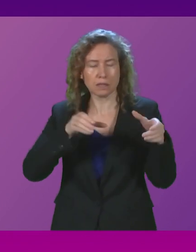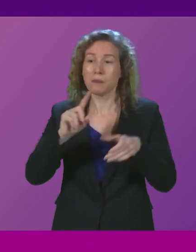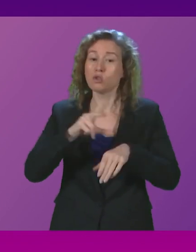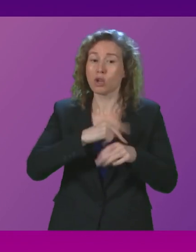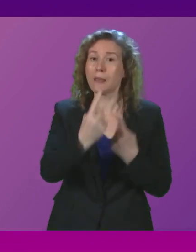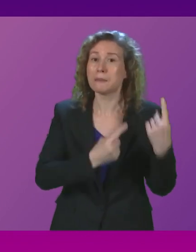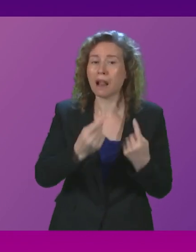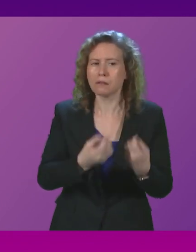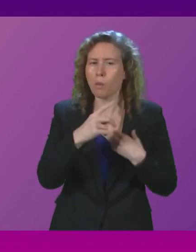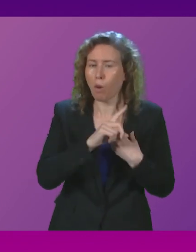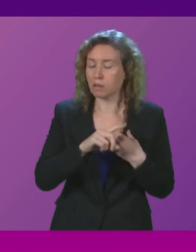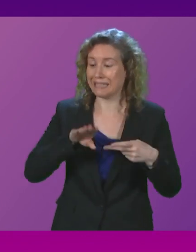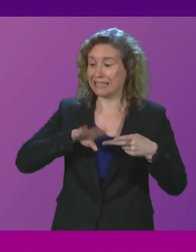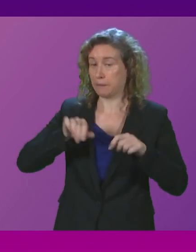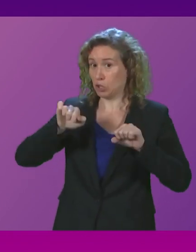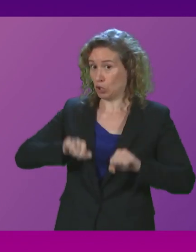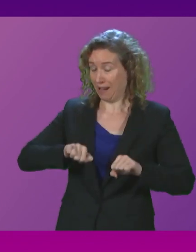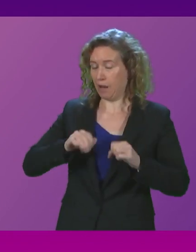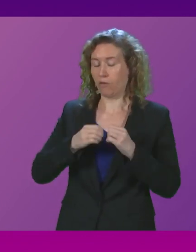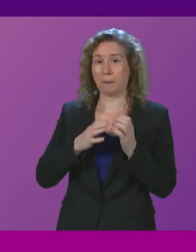This week, Dr Peel, the deputy chair of the British Medical Association Scotland said: